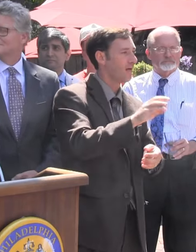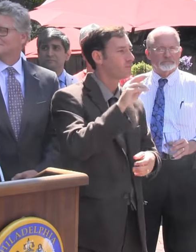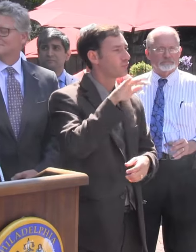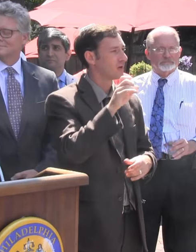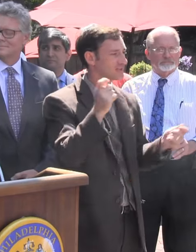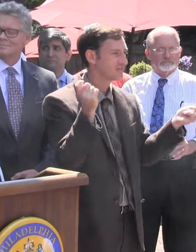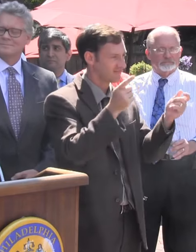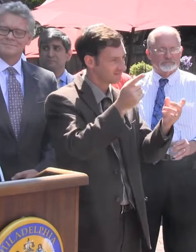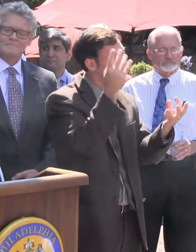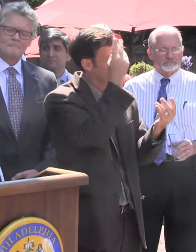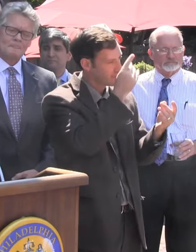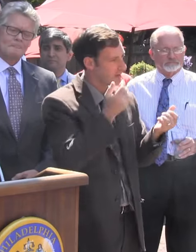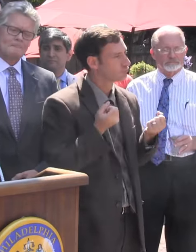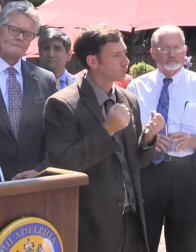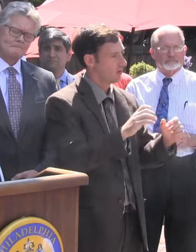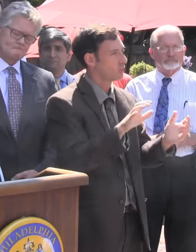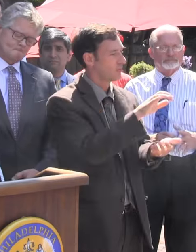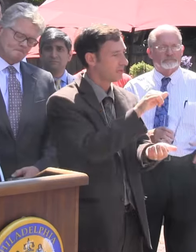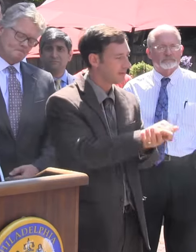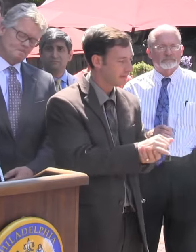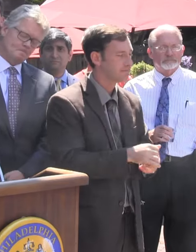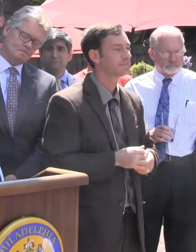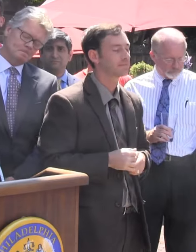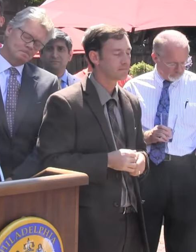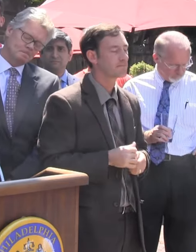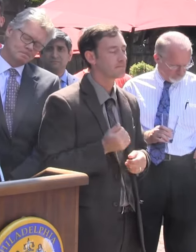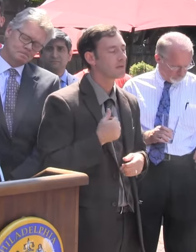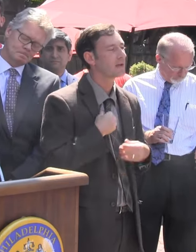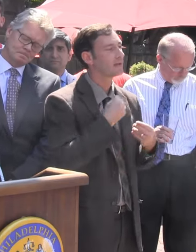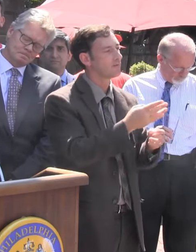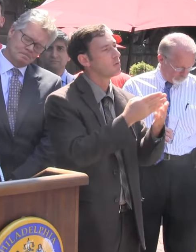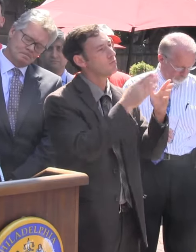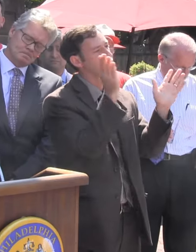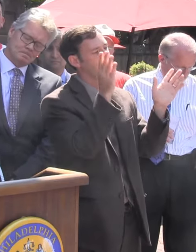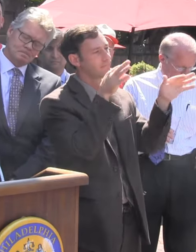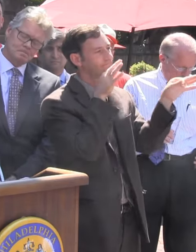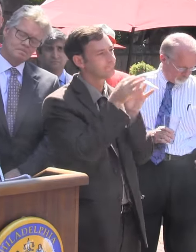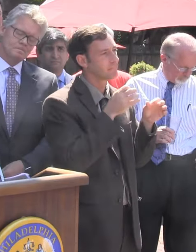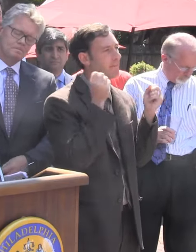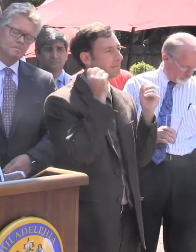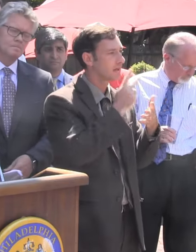about doing that. Now let me share a brief overview of the many initiatives associated